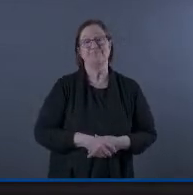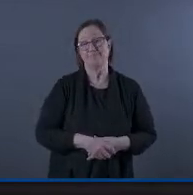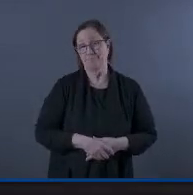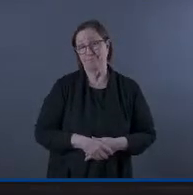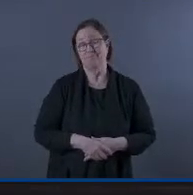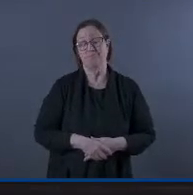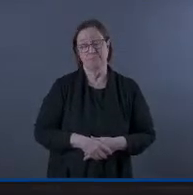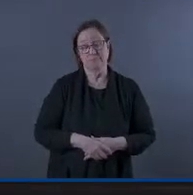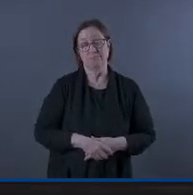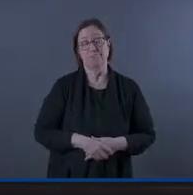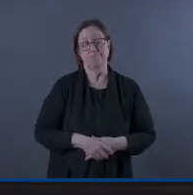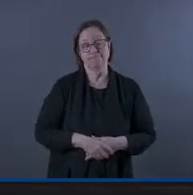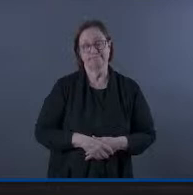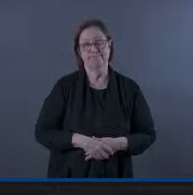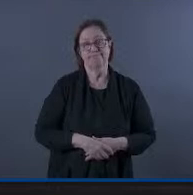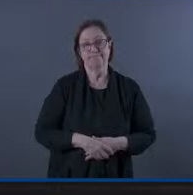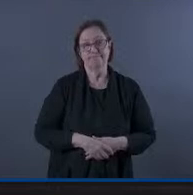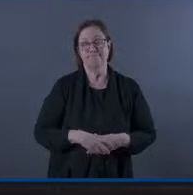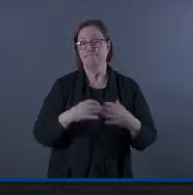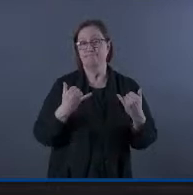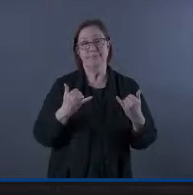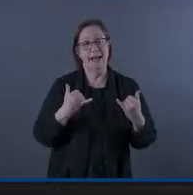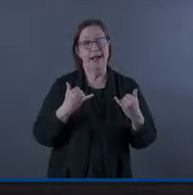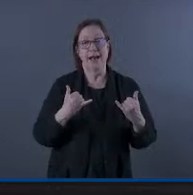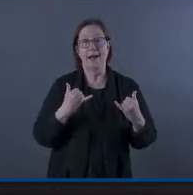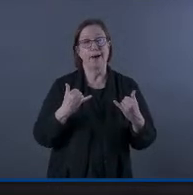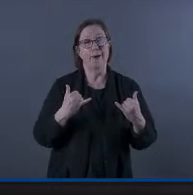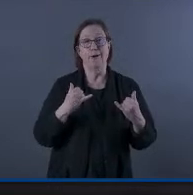that we get the highest risk populations vaccinated